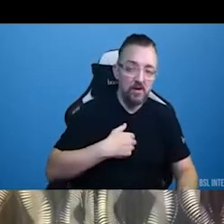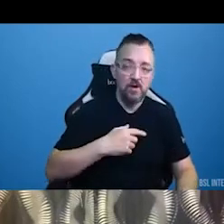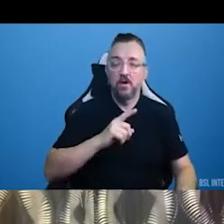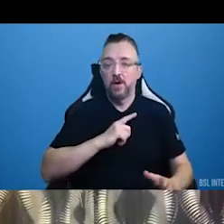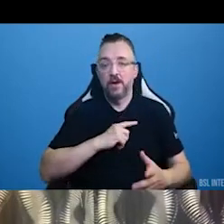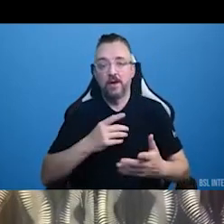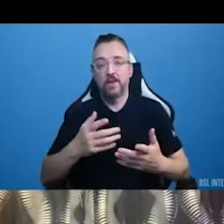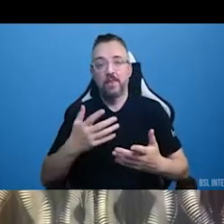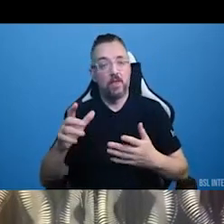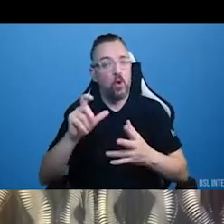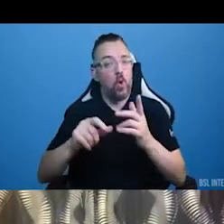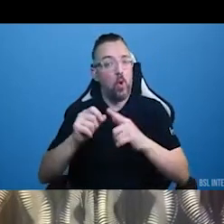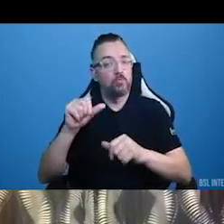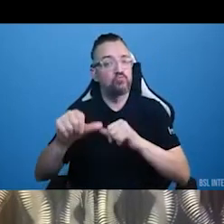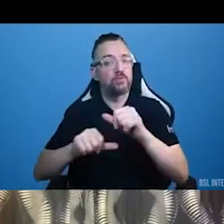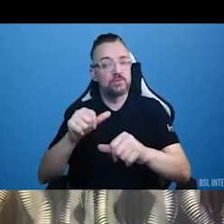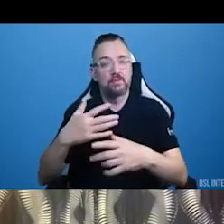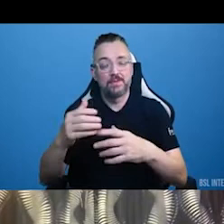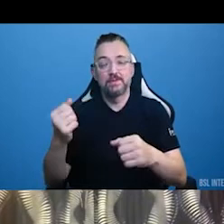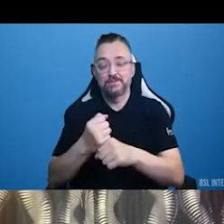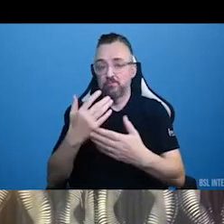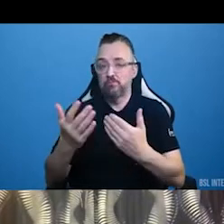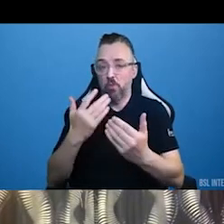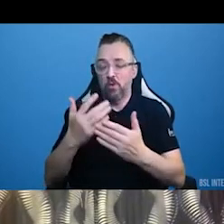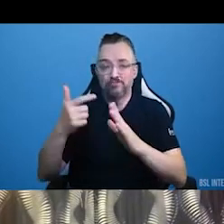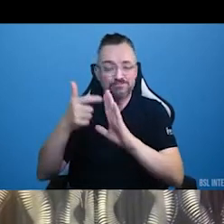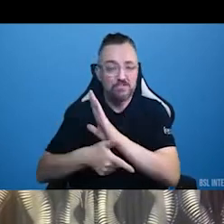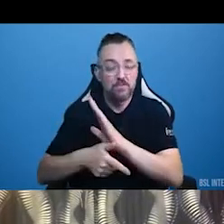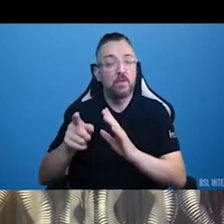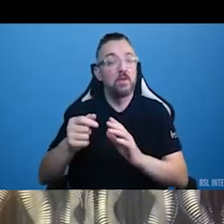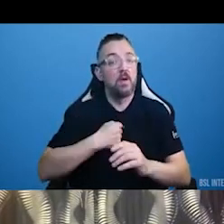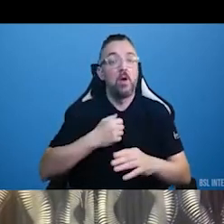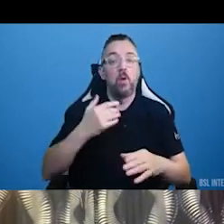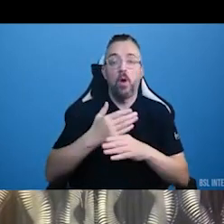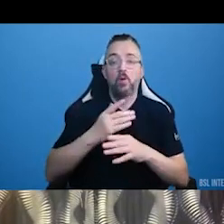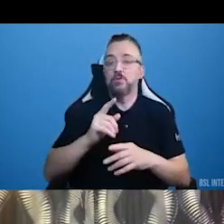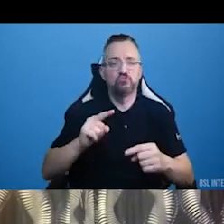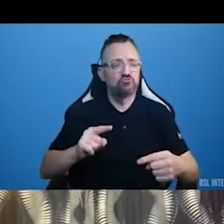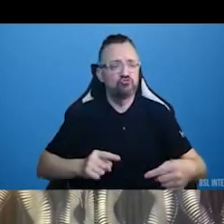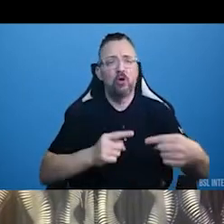and the COP process has made significantly more intense. But a big part of my work is challenging the inaction and non-response